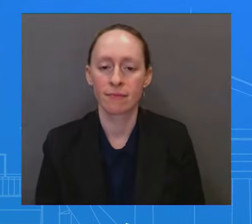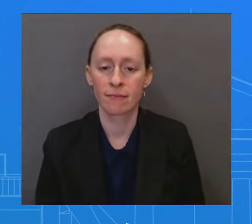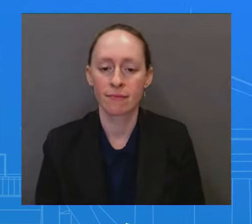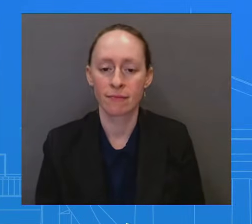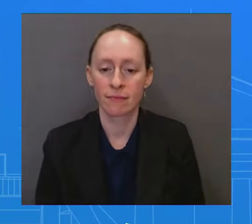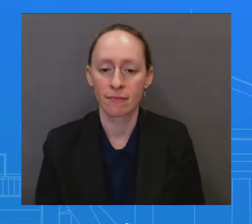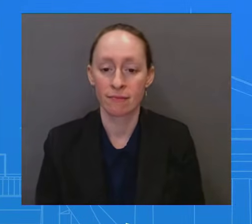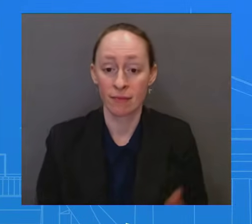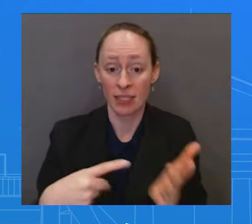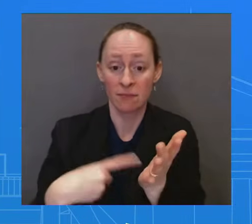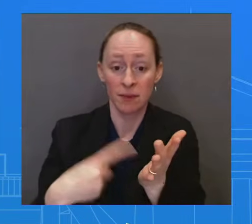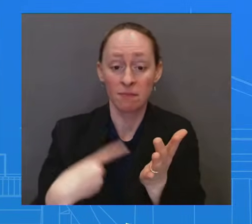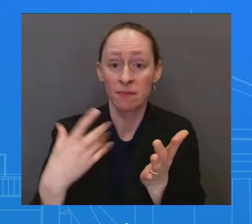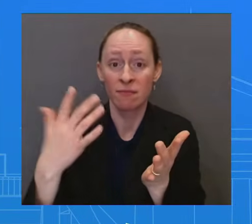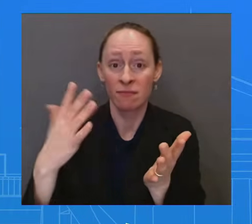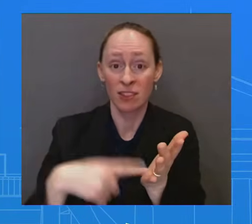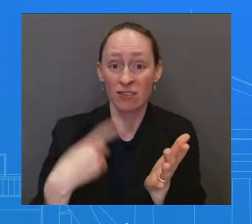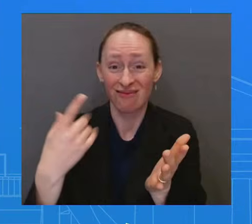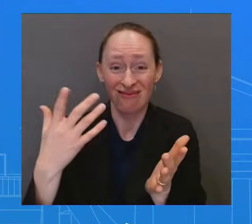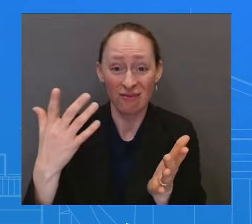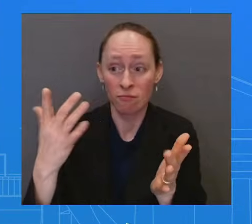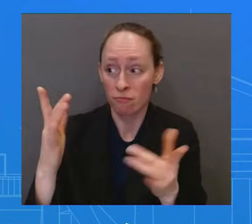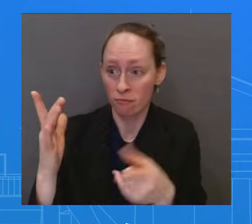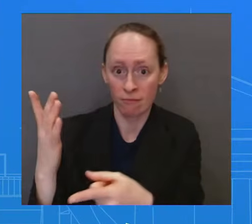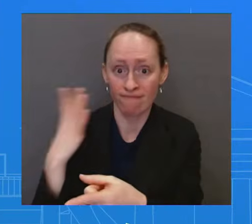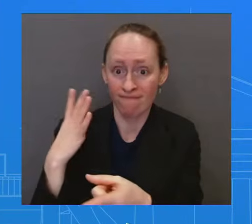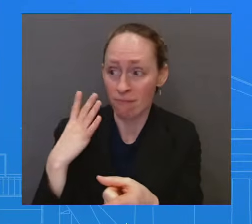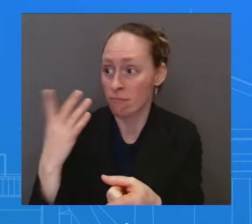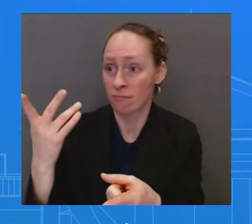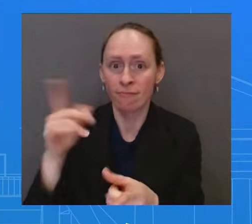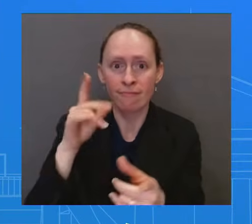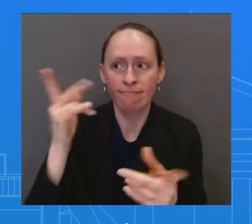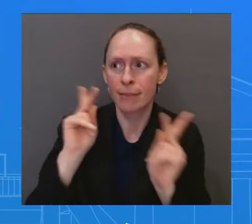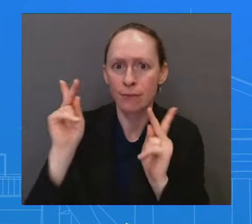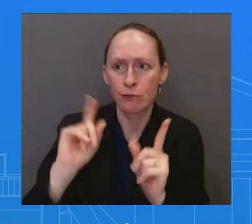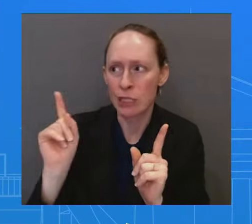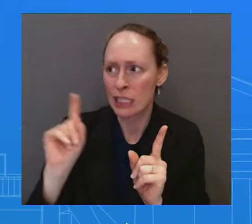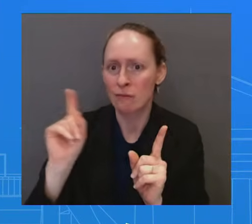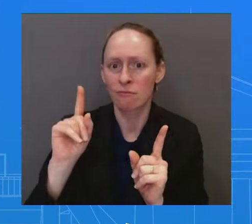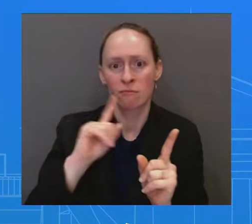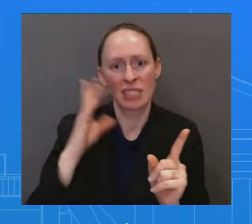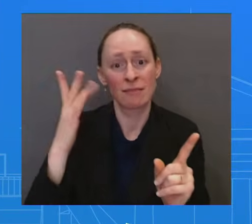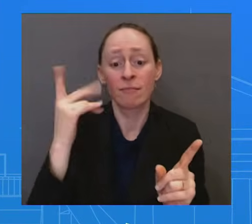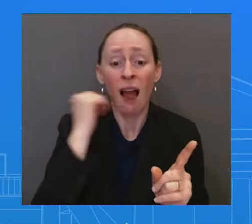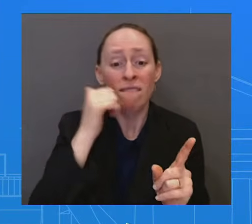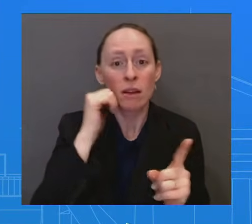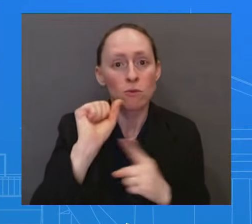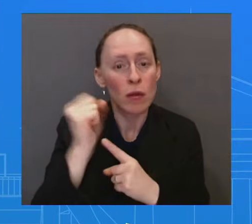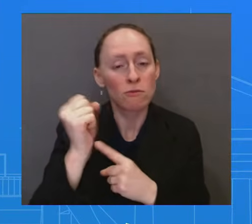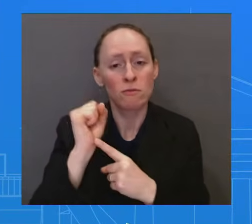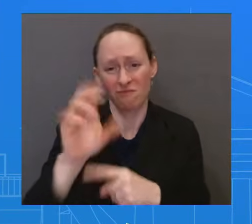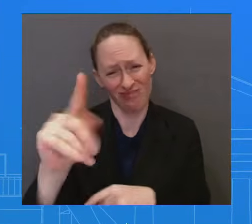So, I mean, every day, it's a little bit different. But we are working at this really, really hard. The Press: And just one -- one little quick one on the inspection regime since you --